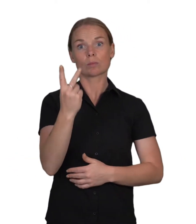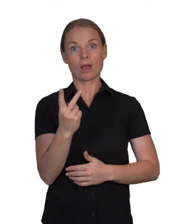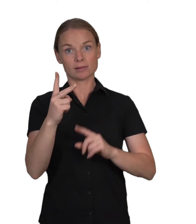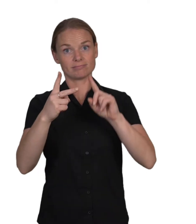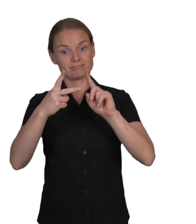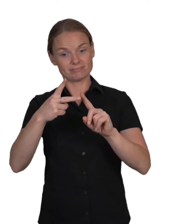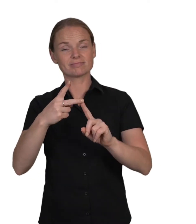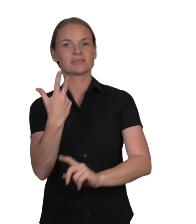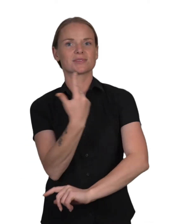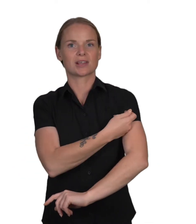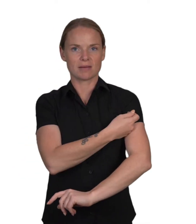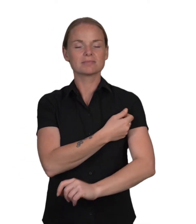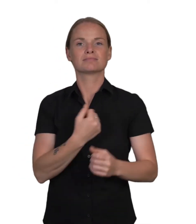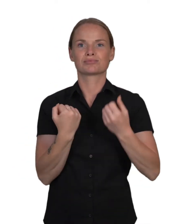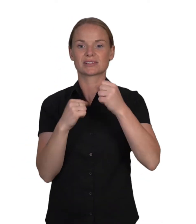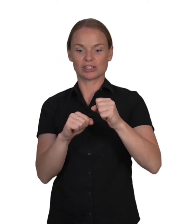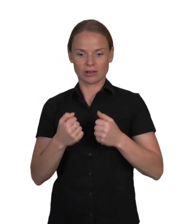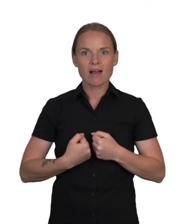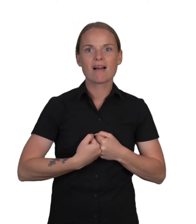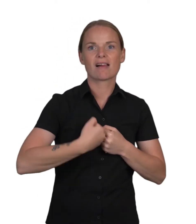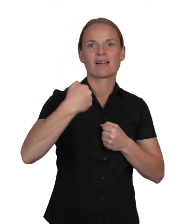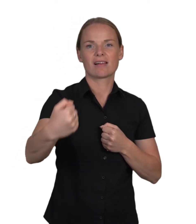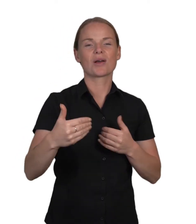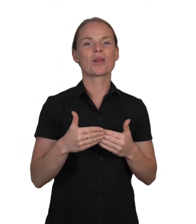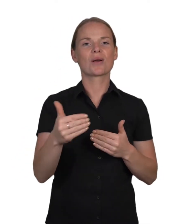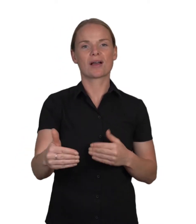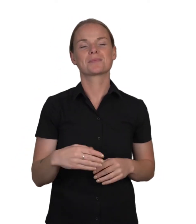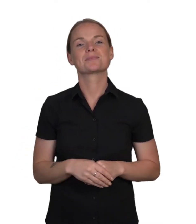Two doses will give improved protection.